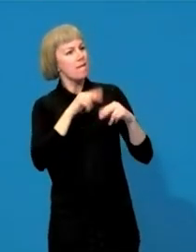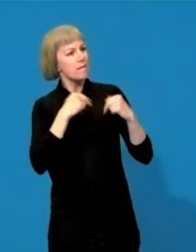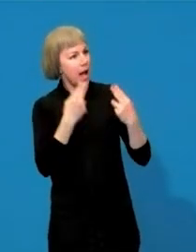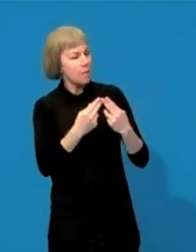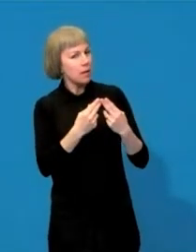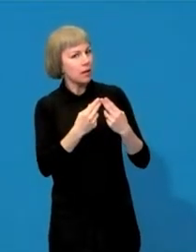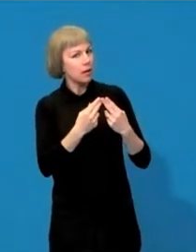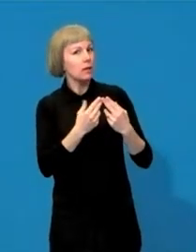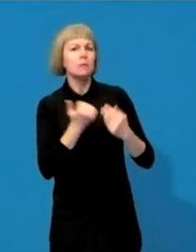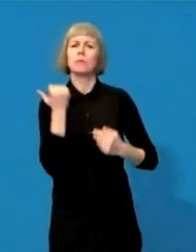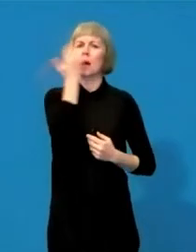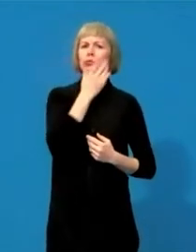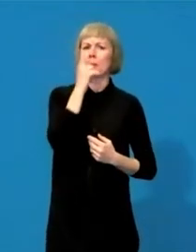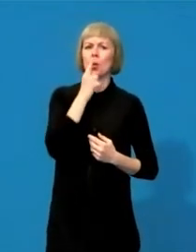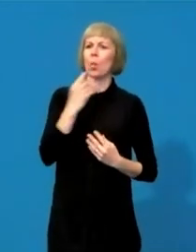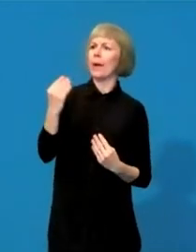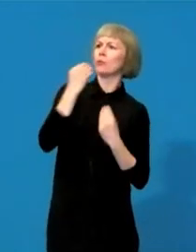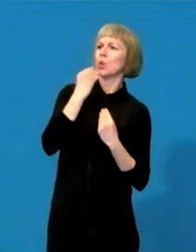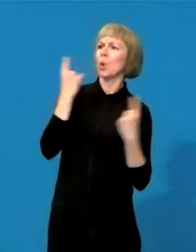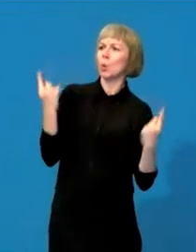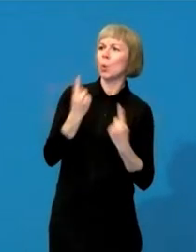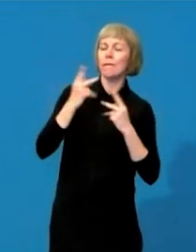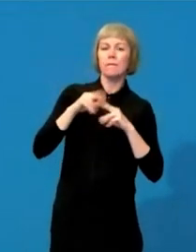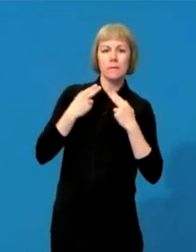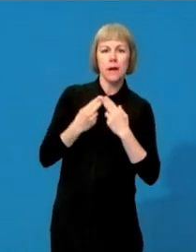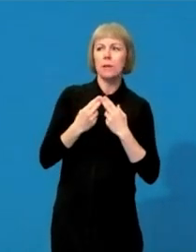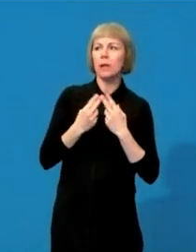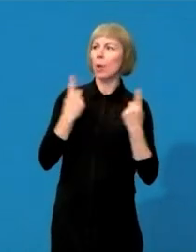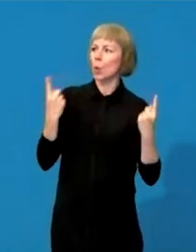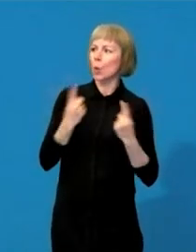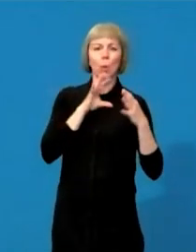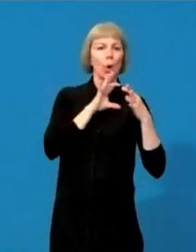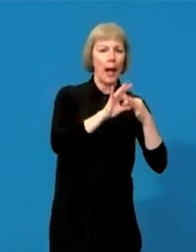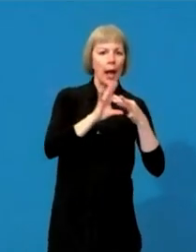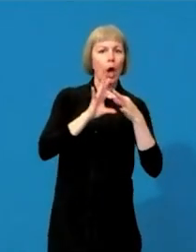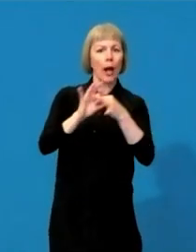you've got to know who your family are and connections and values and all that sort of